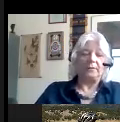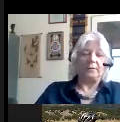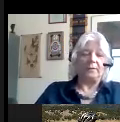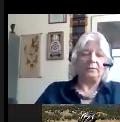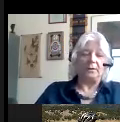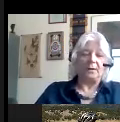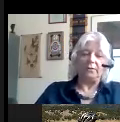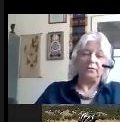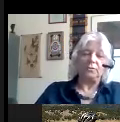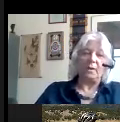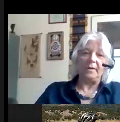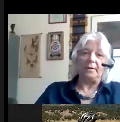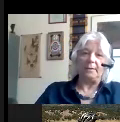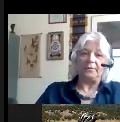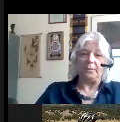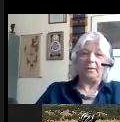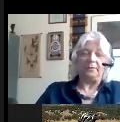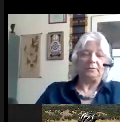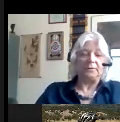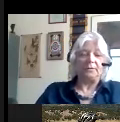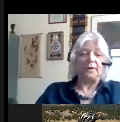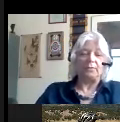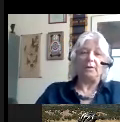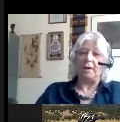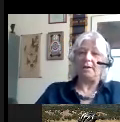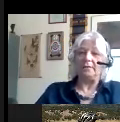on the individual trauma. And I'm assuming there's several in the audience